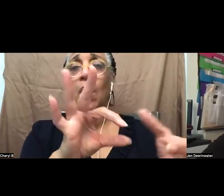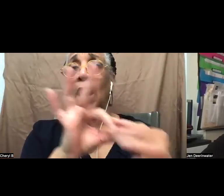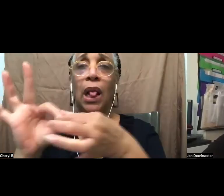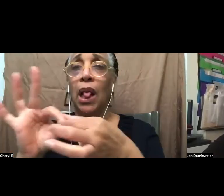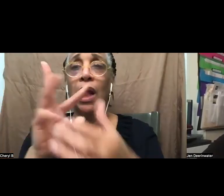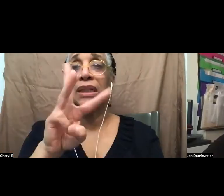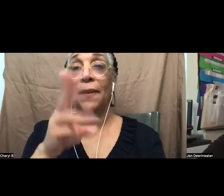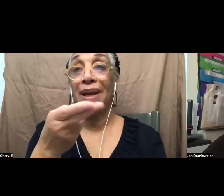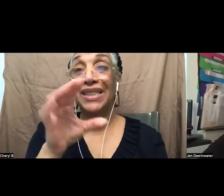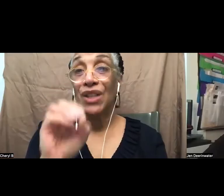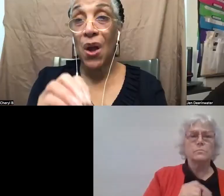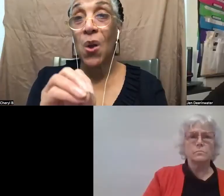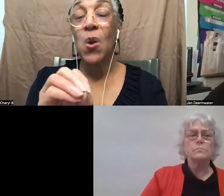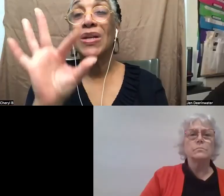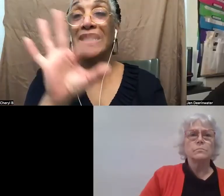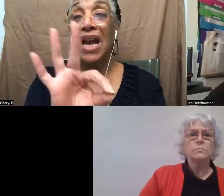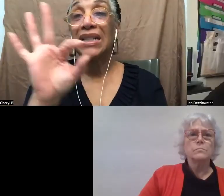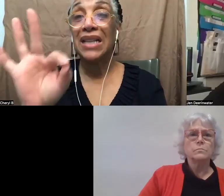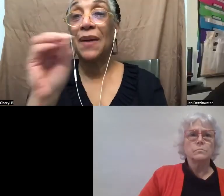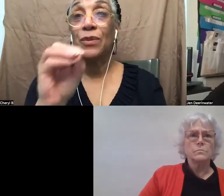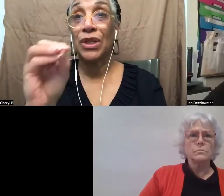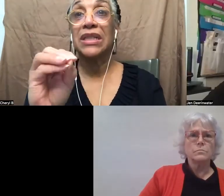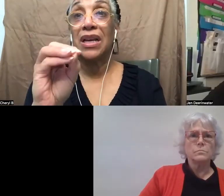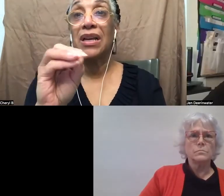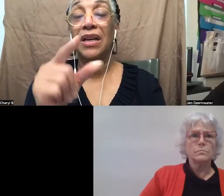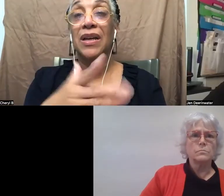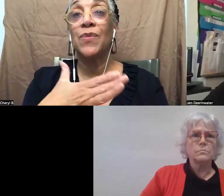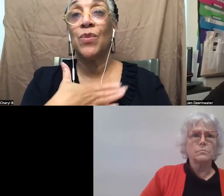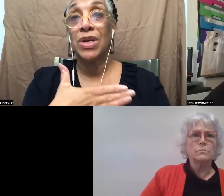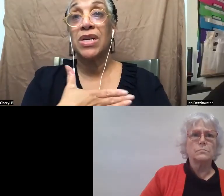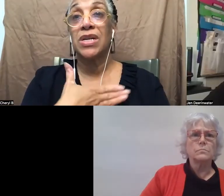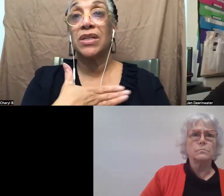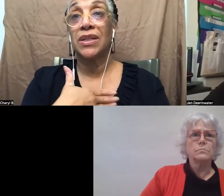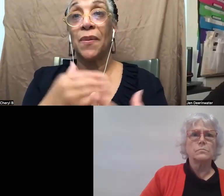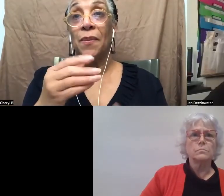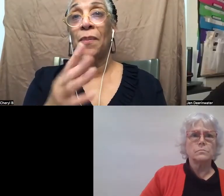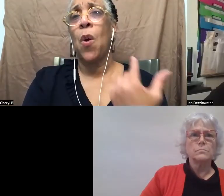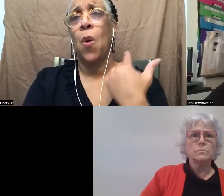population breathes poor quality air. Micro plastics were found for the first time